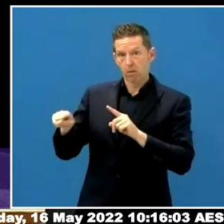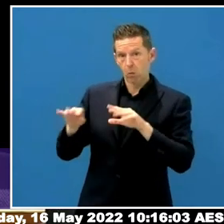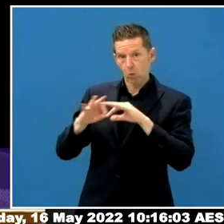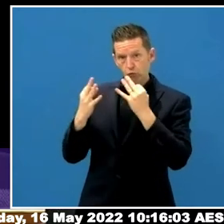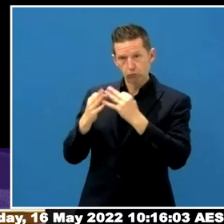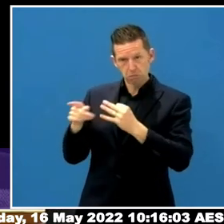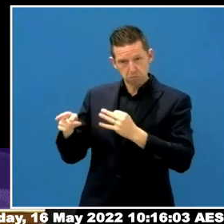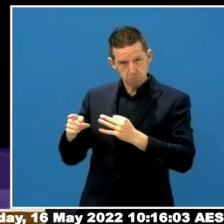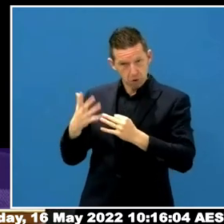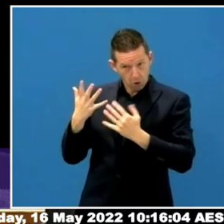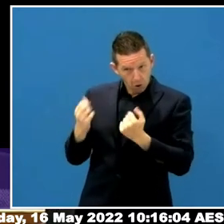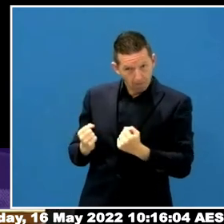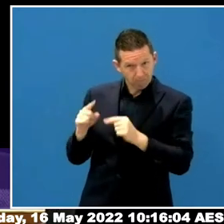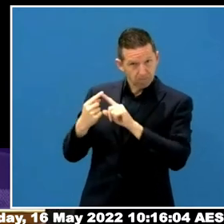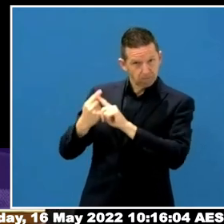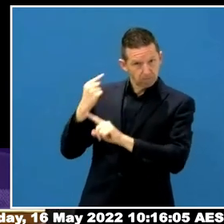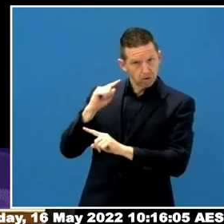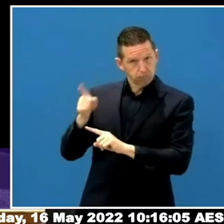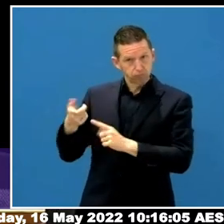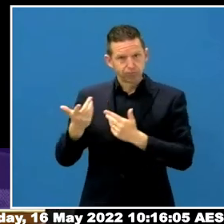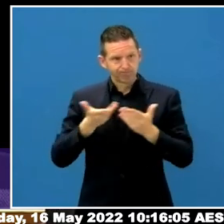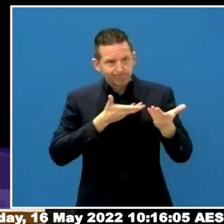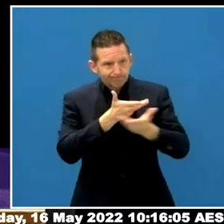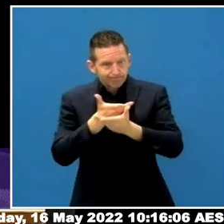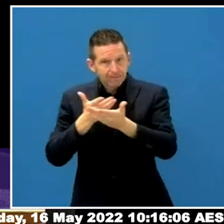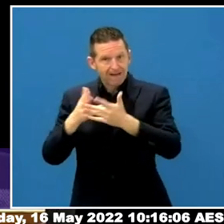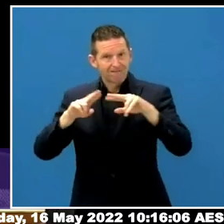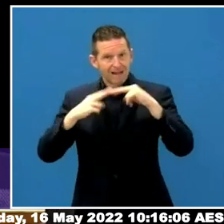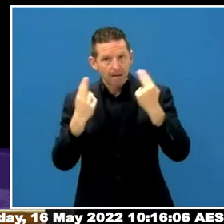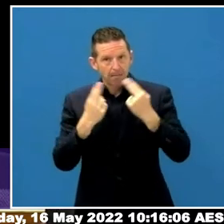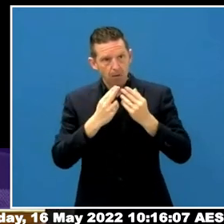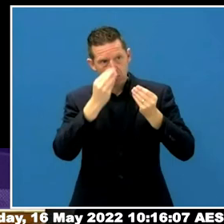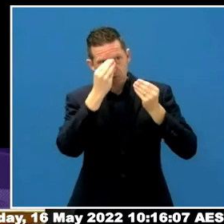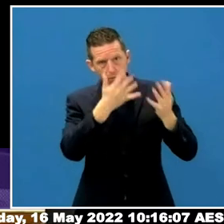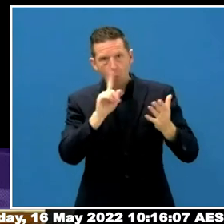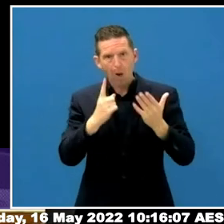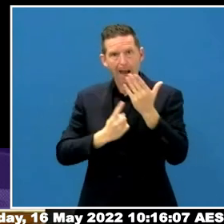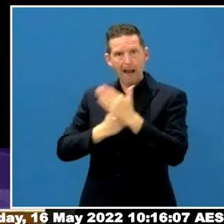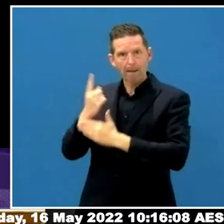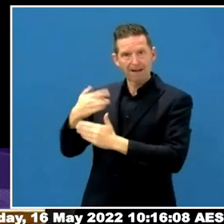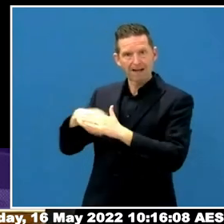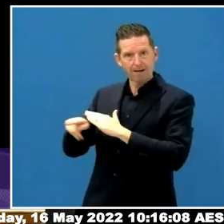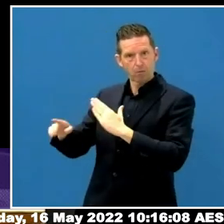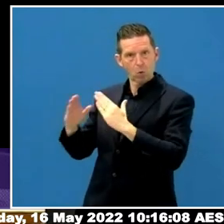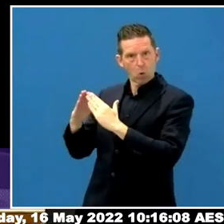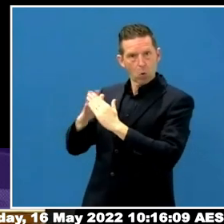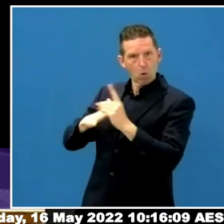families of the people with disability to whom it provided services, endeavouring to